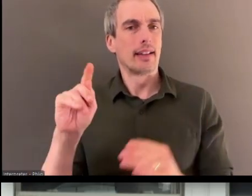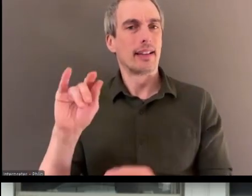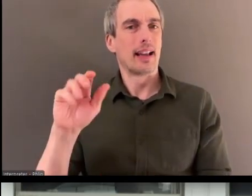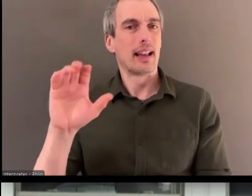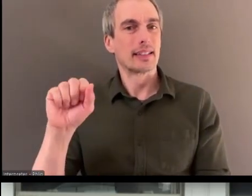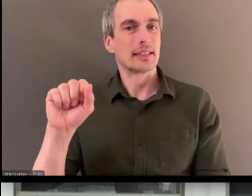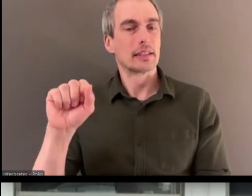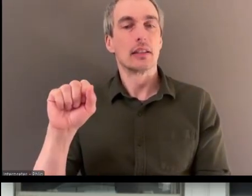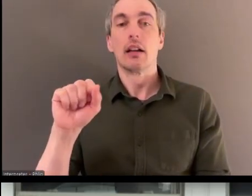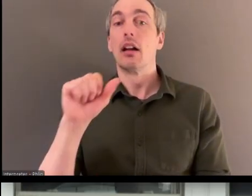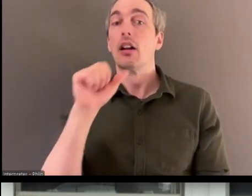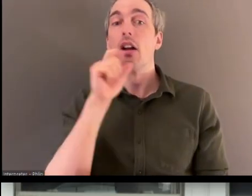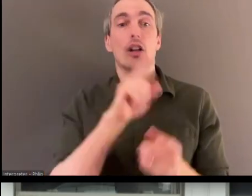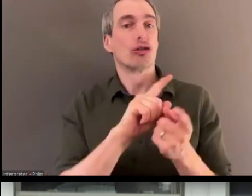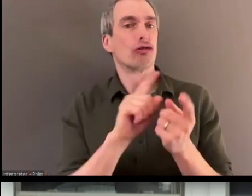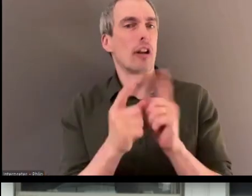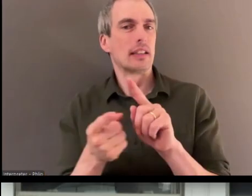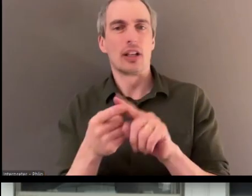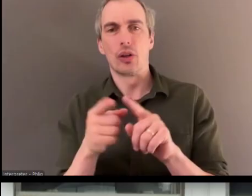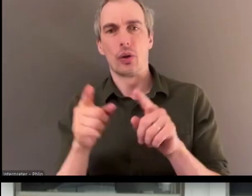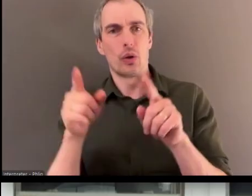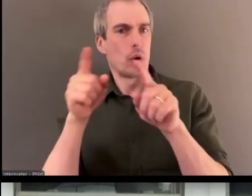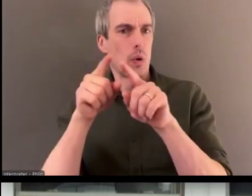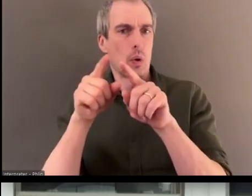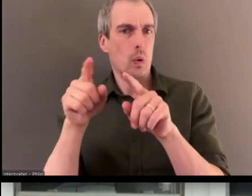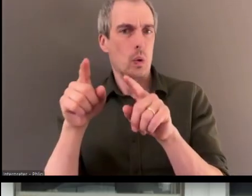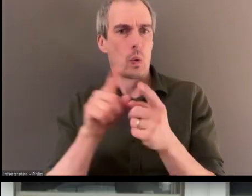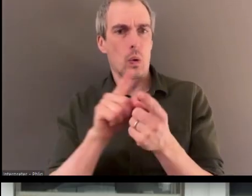But for the visual report, I mean, the author made it italic.